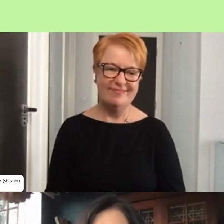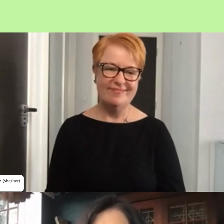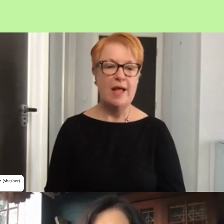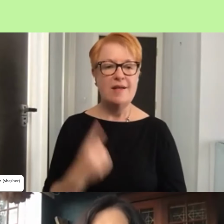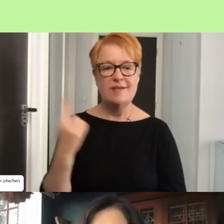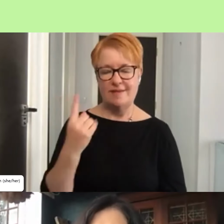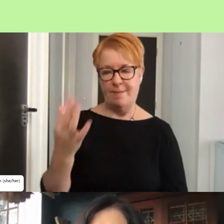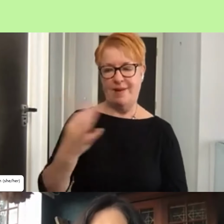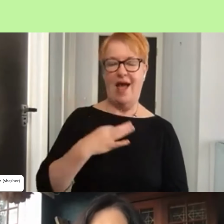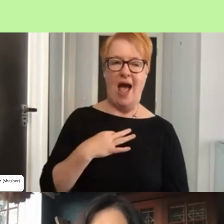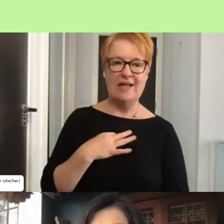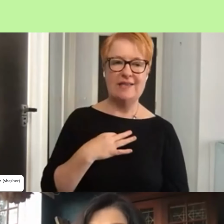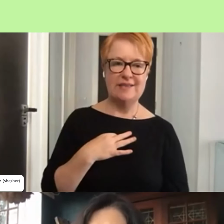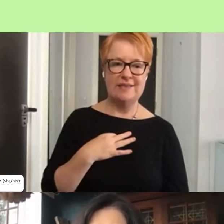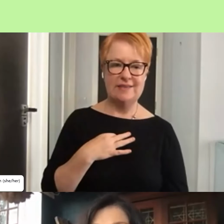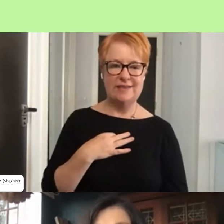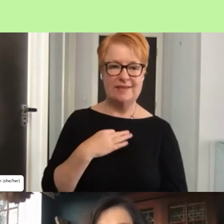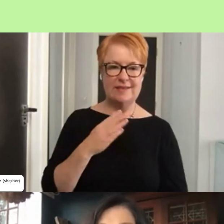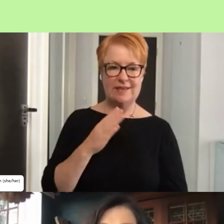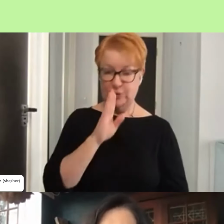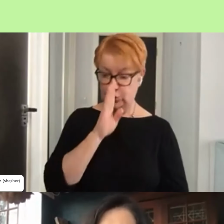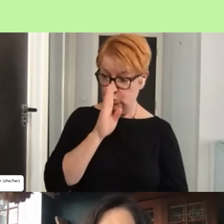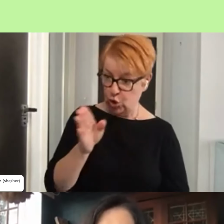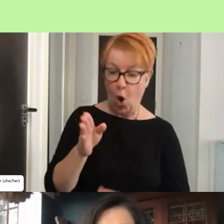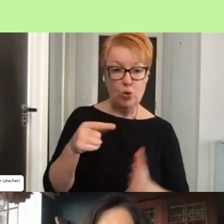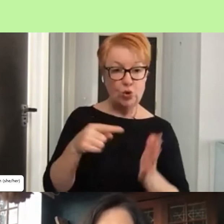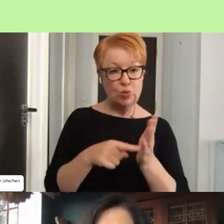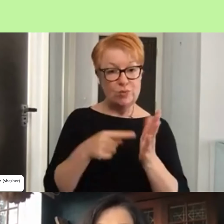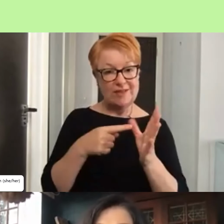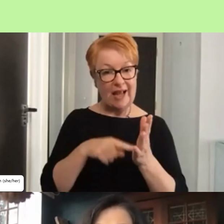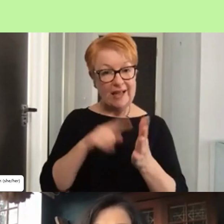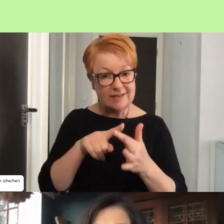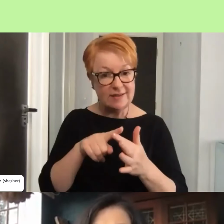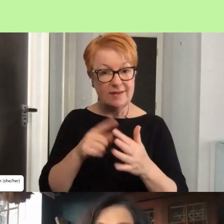did you go to the Tate and other partners with the idea of the ‘Silent University’?